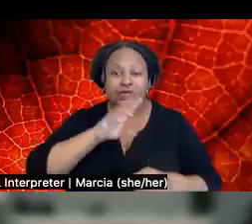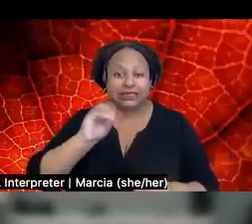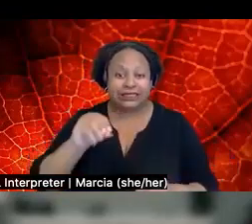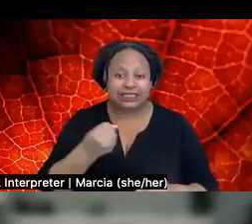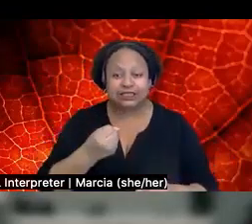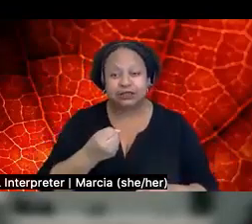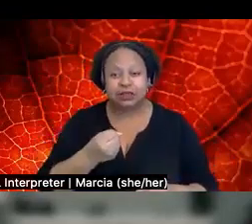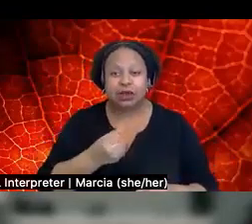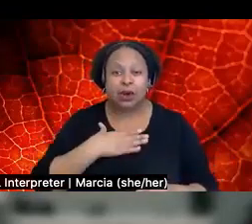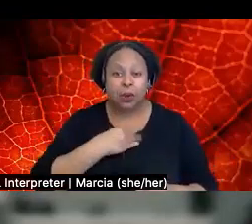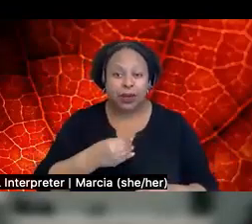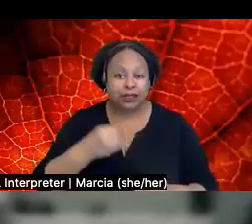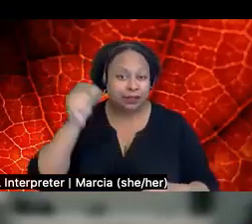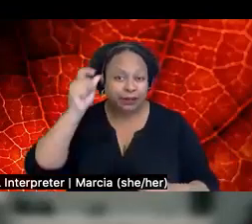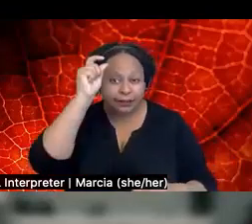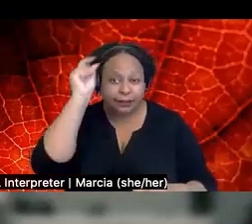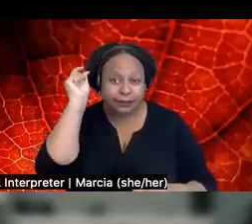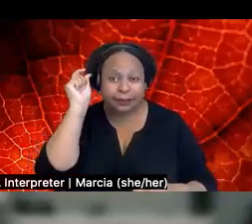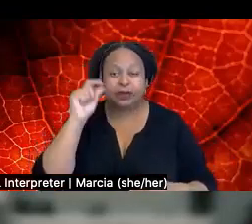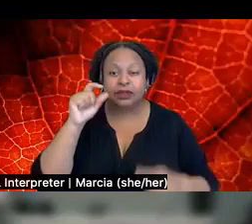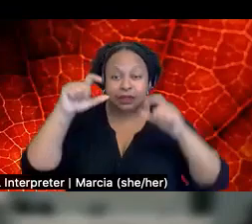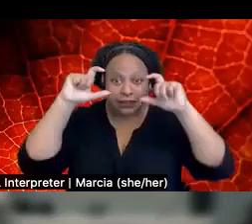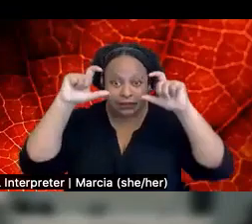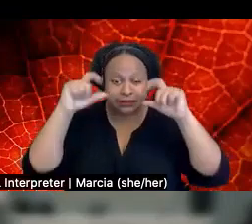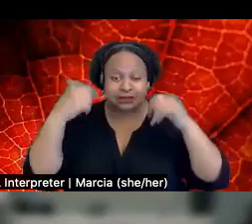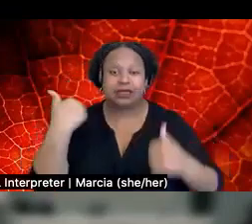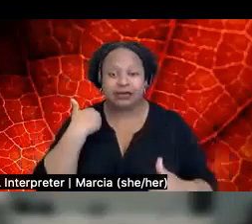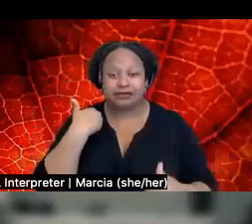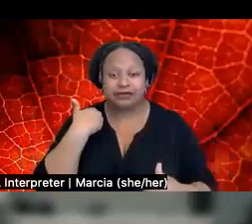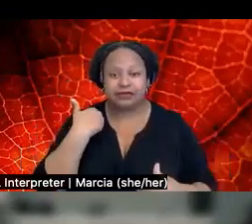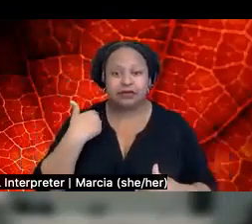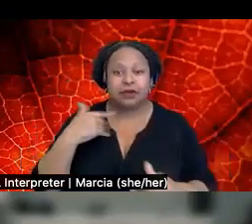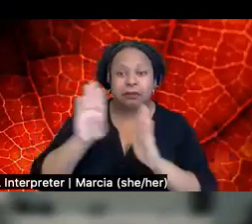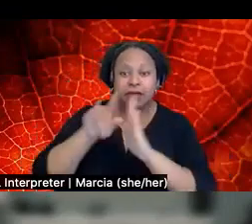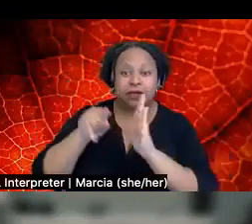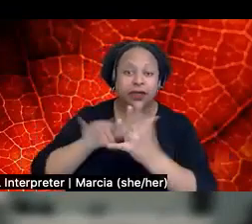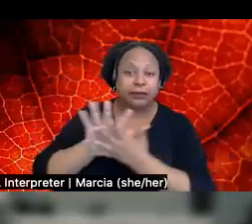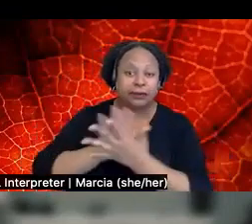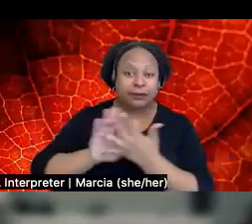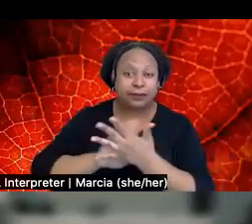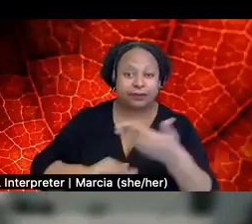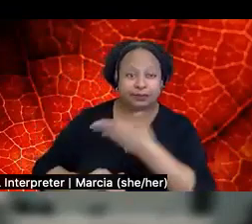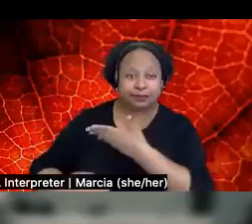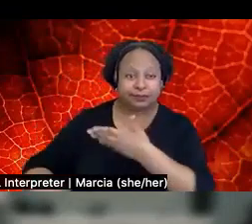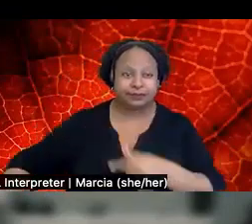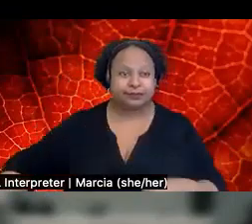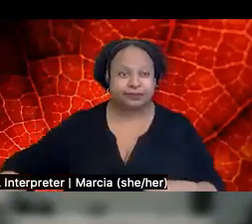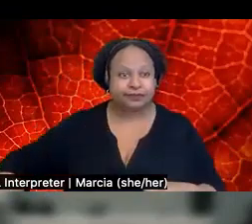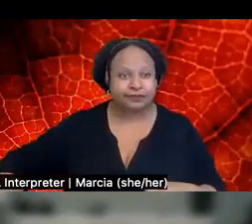I'm also have a blurred background and just as a heads up, I have two